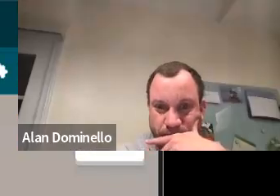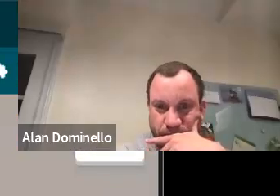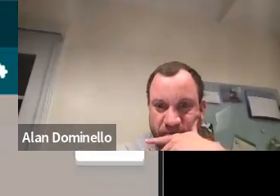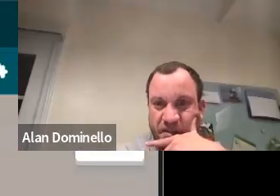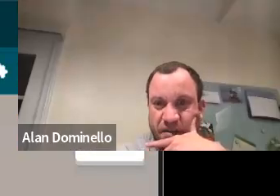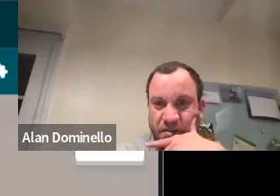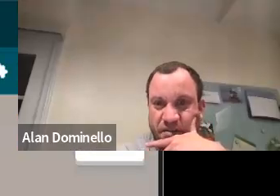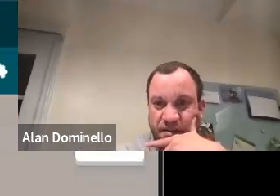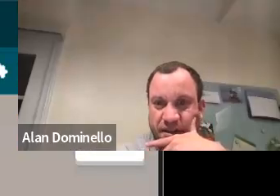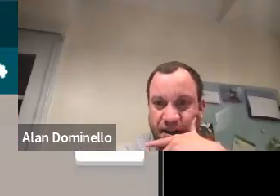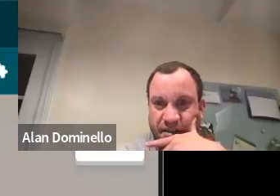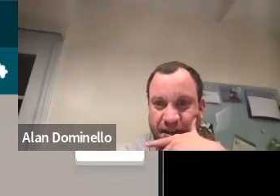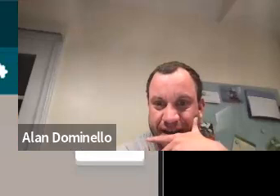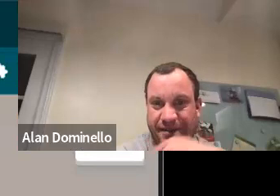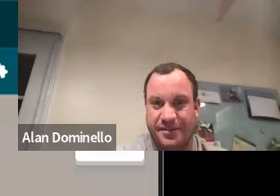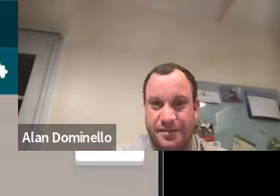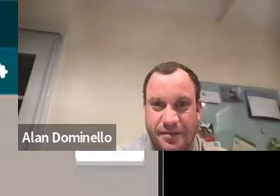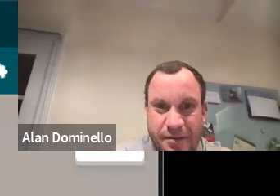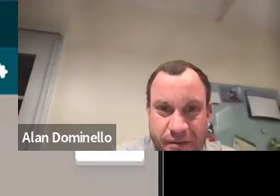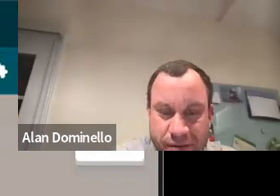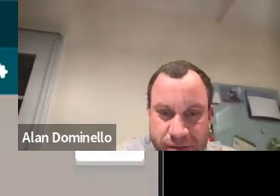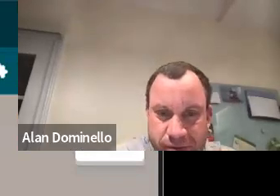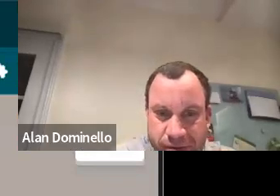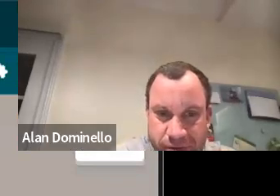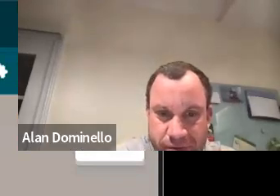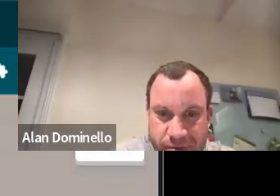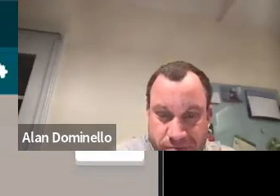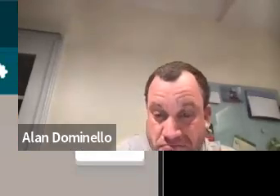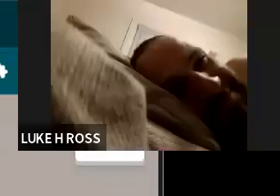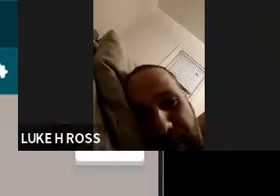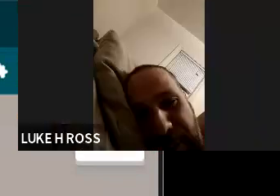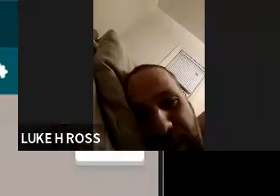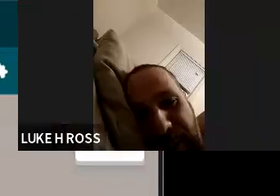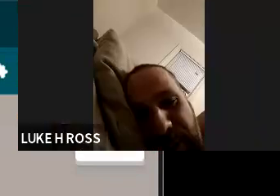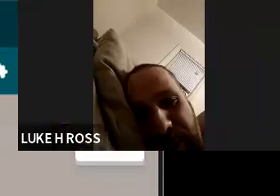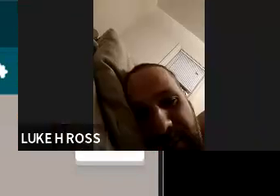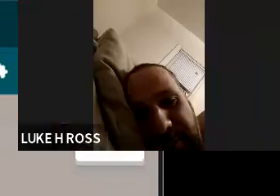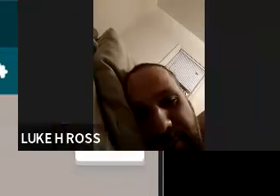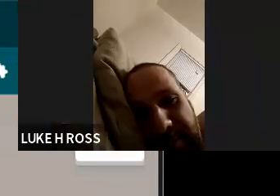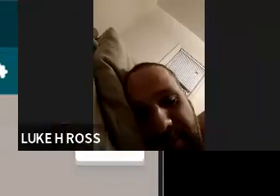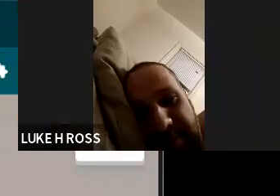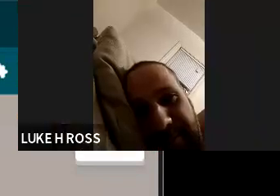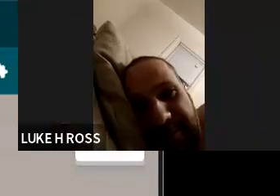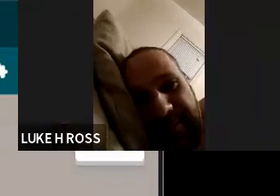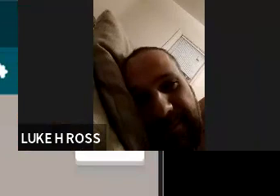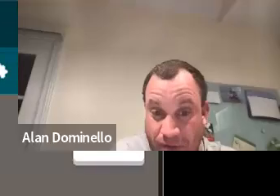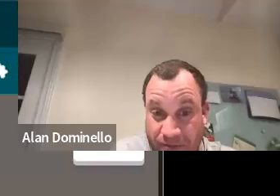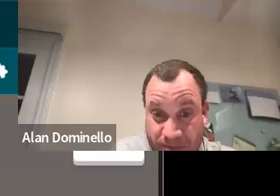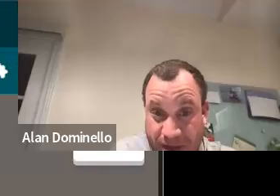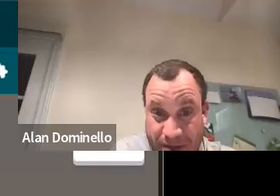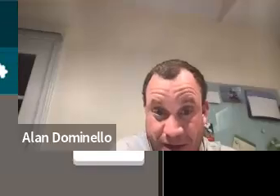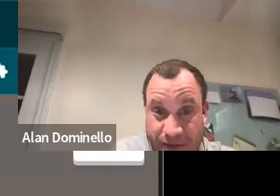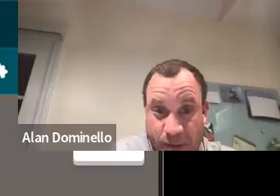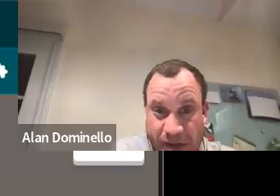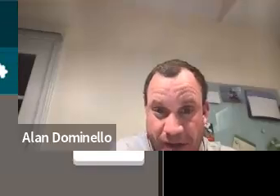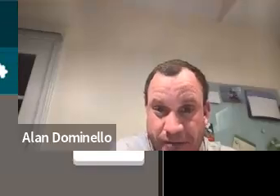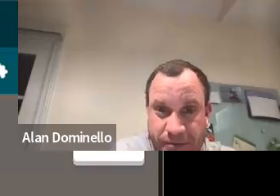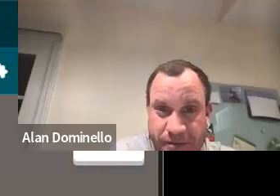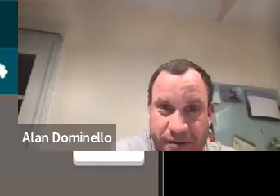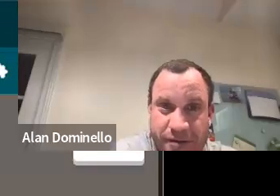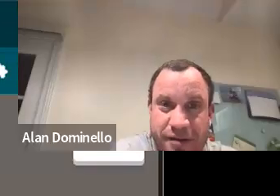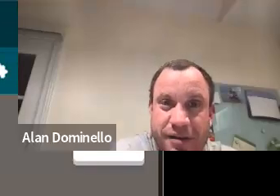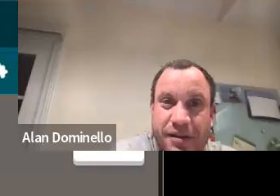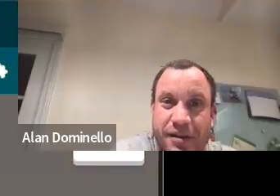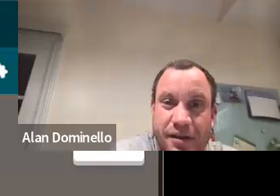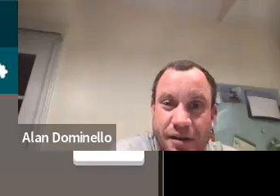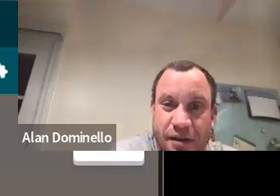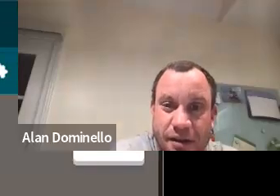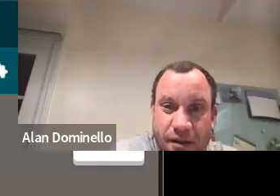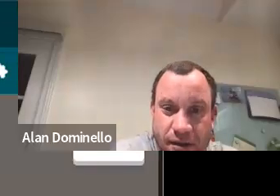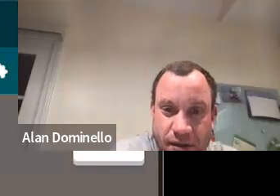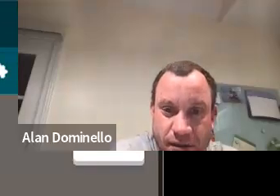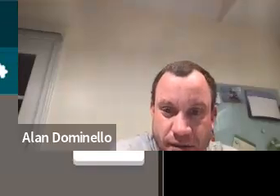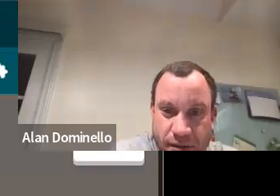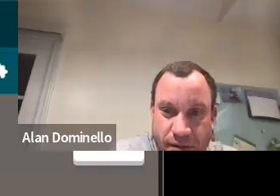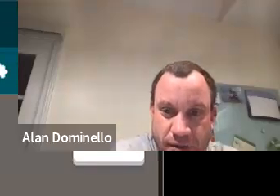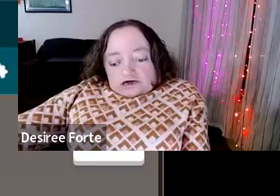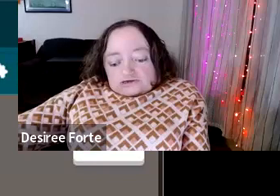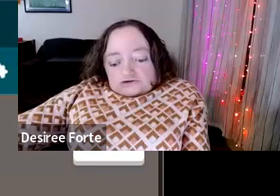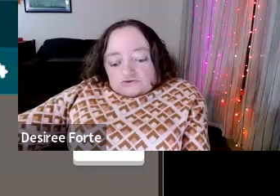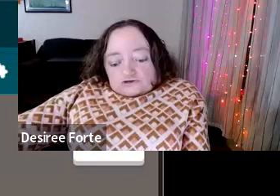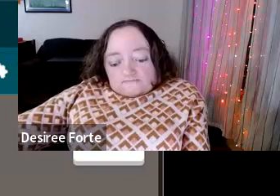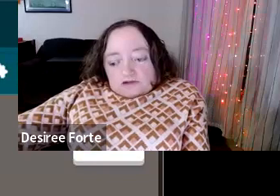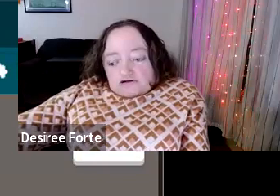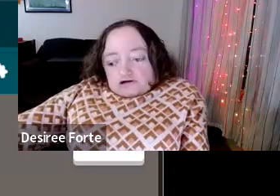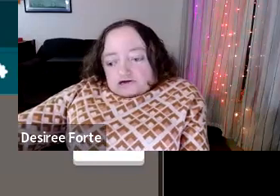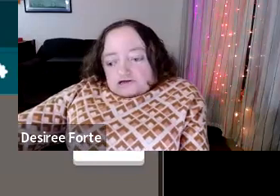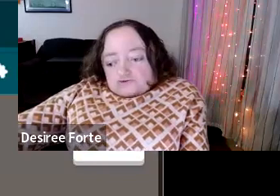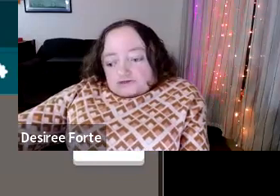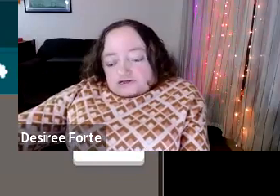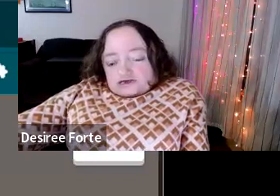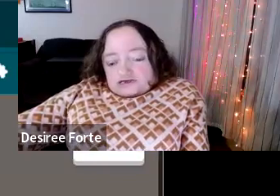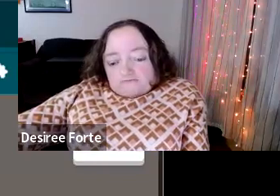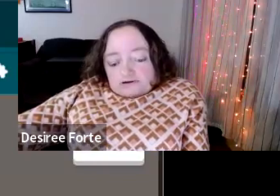: And on the screen is a photo of a button and it says I heart ADA.